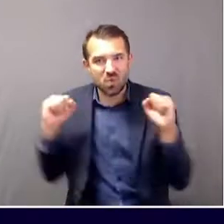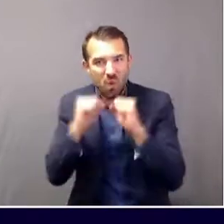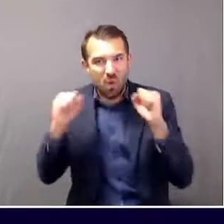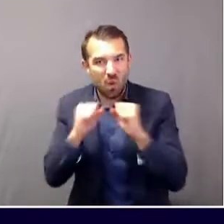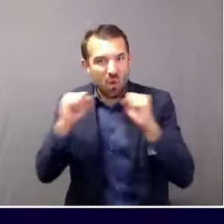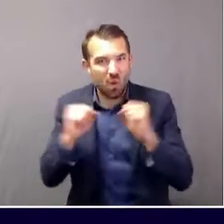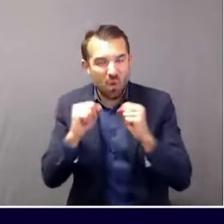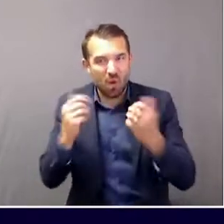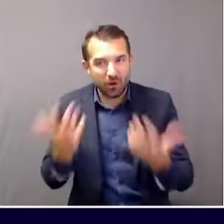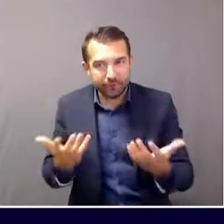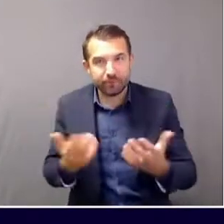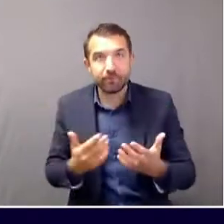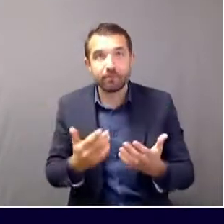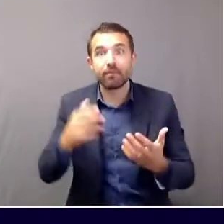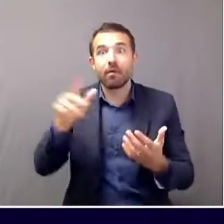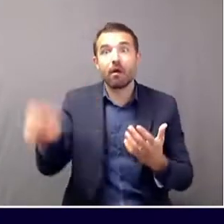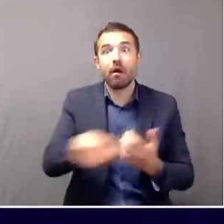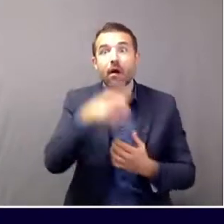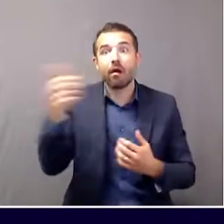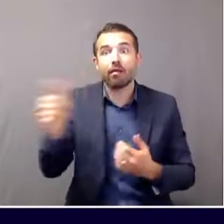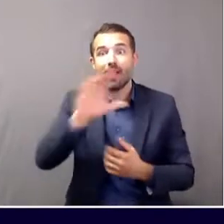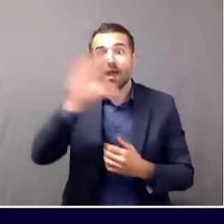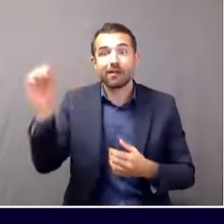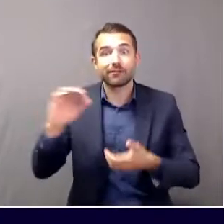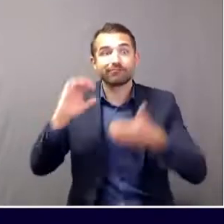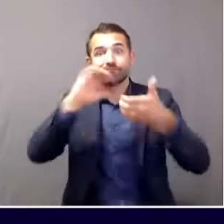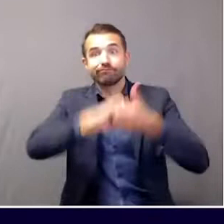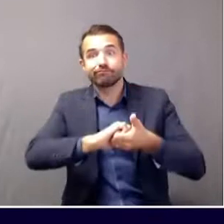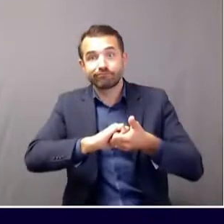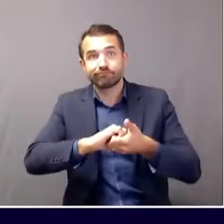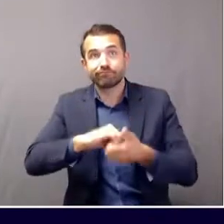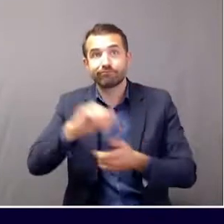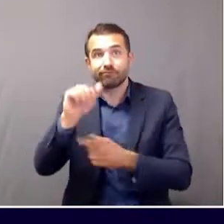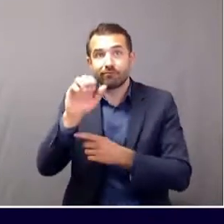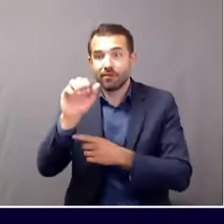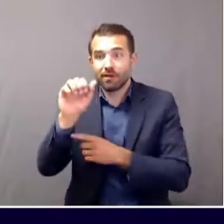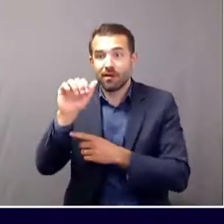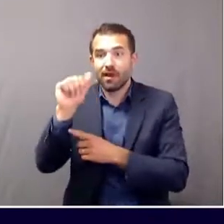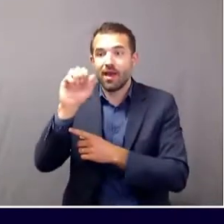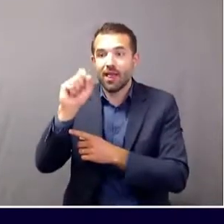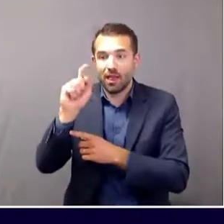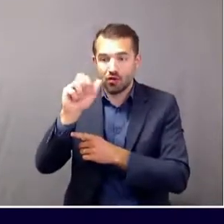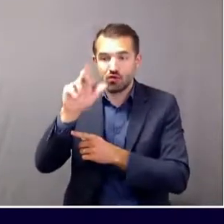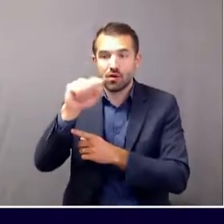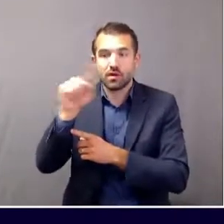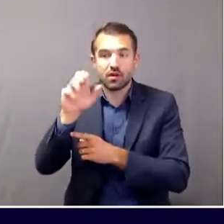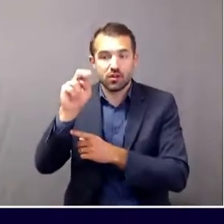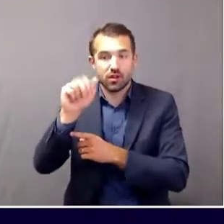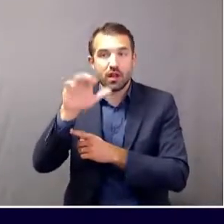between AstraZeneca